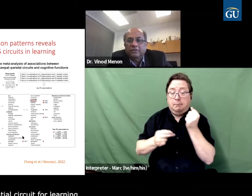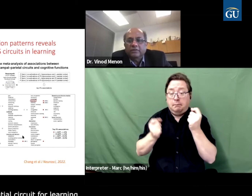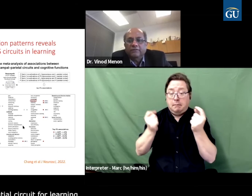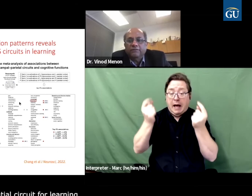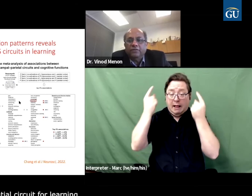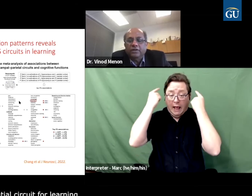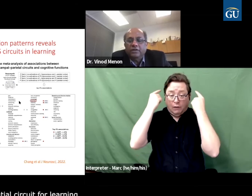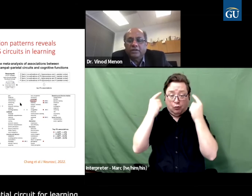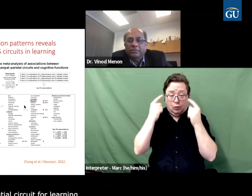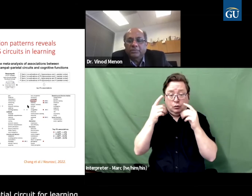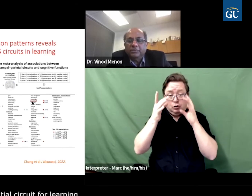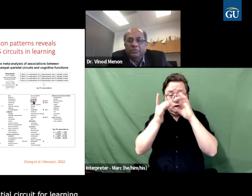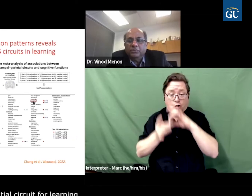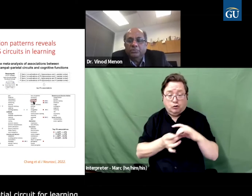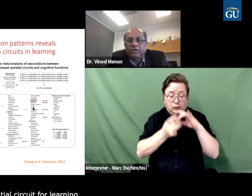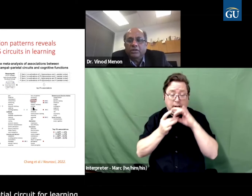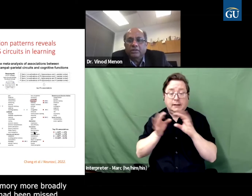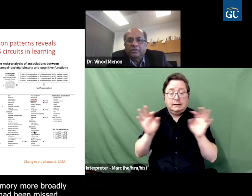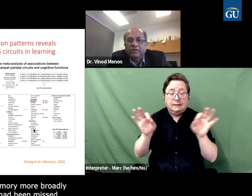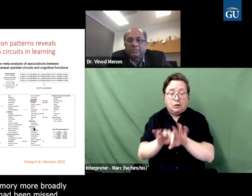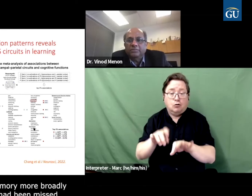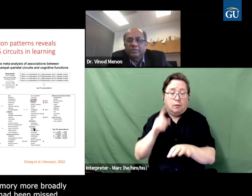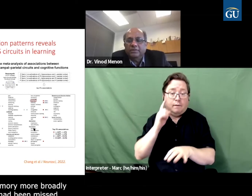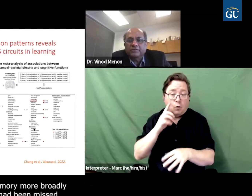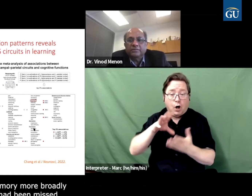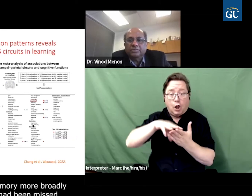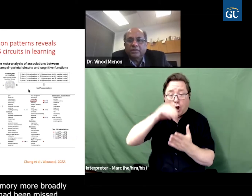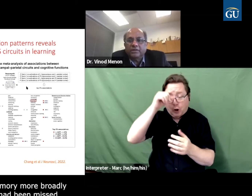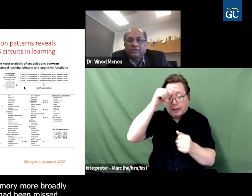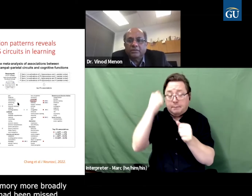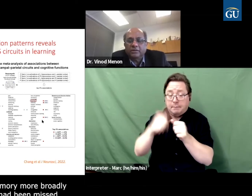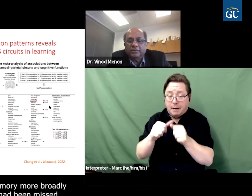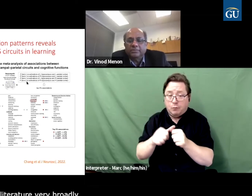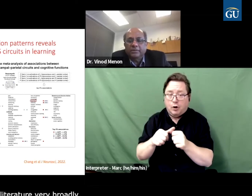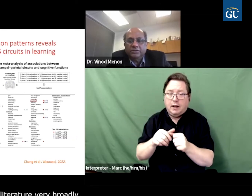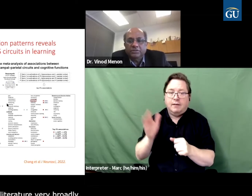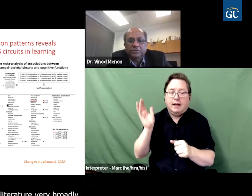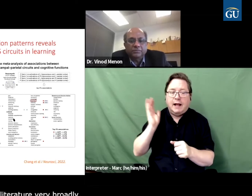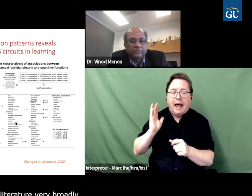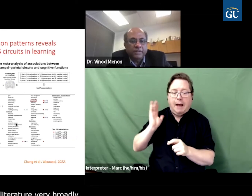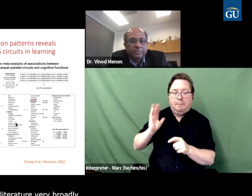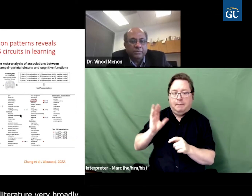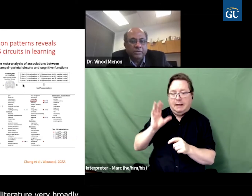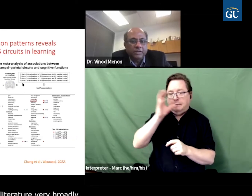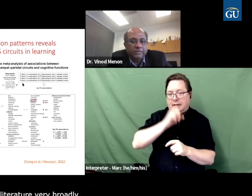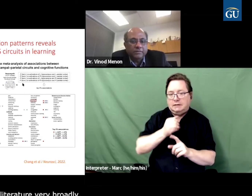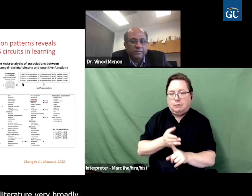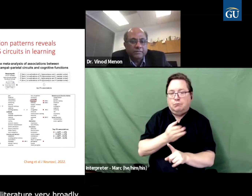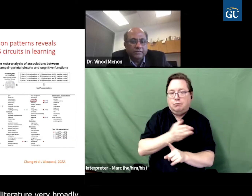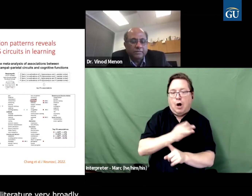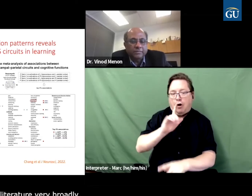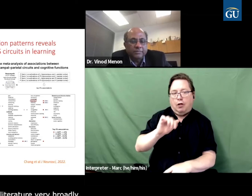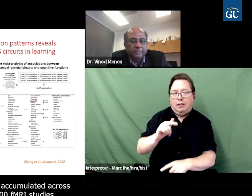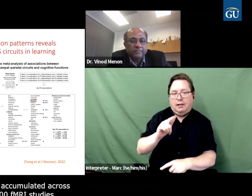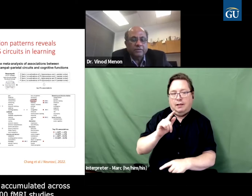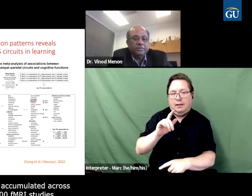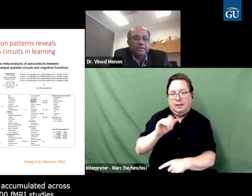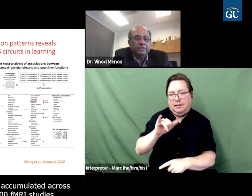circuit for learning and memory more broadly that had been missed in the prior